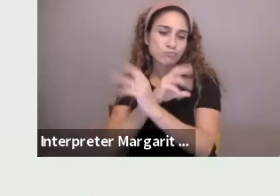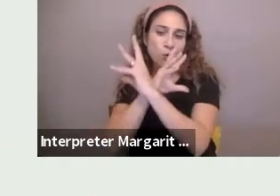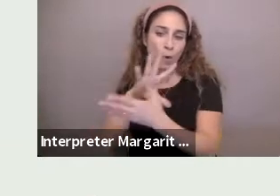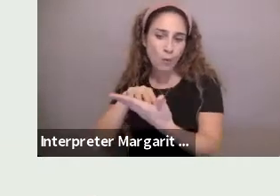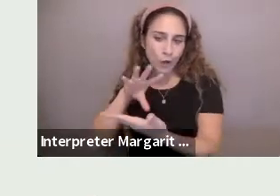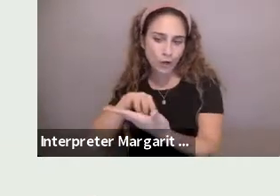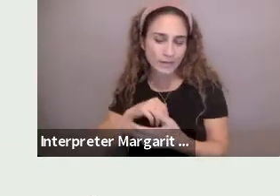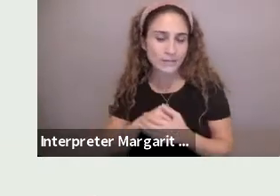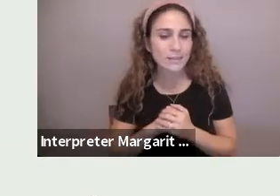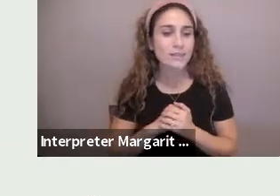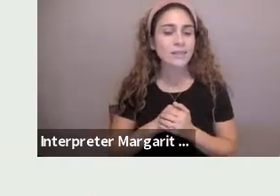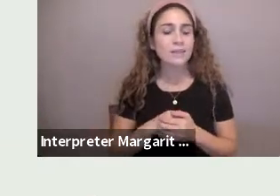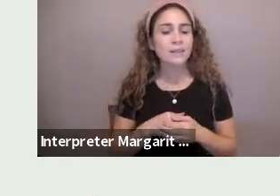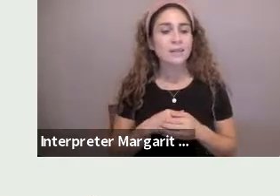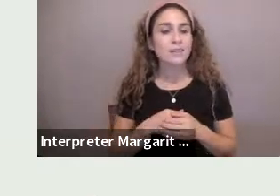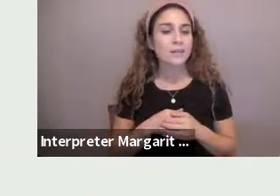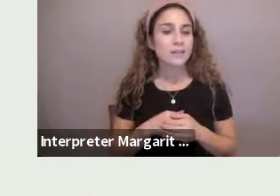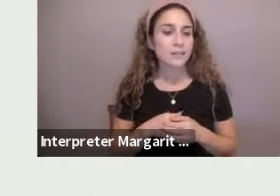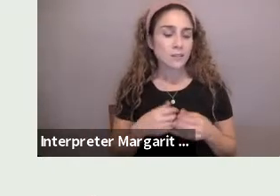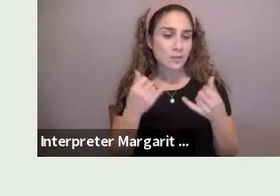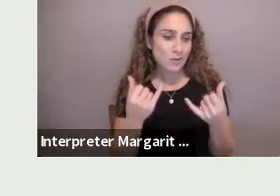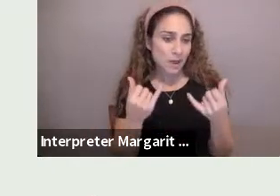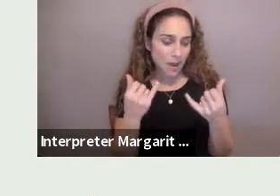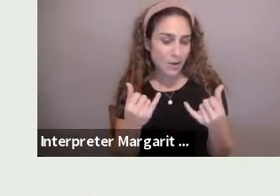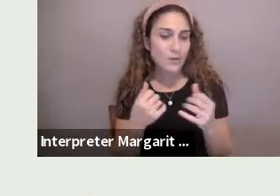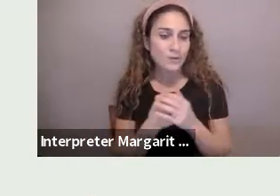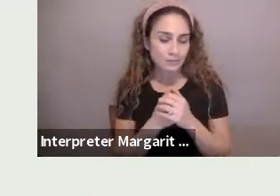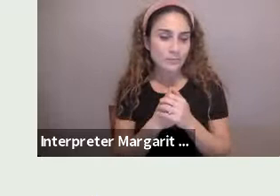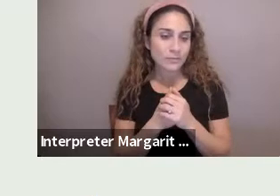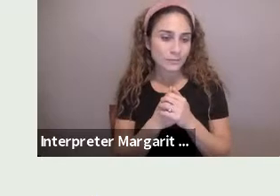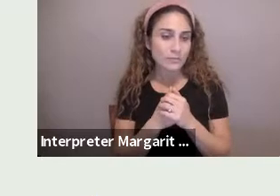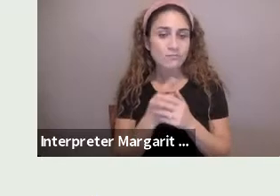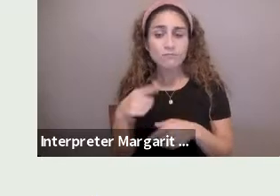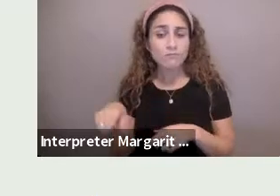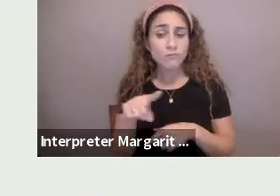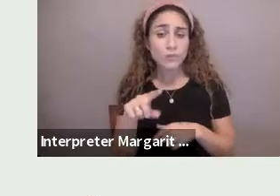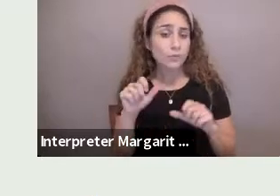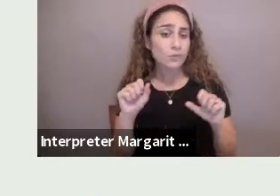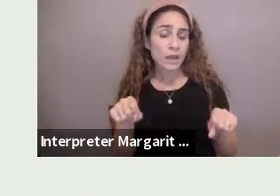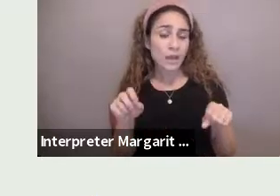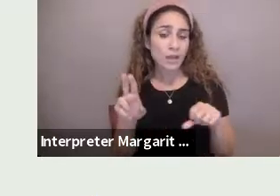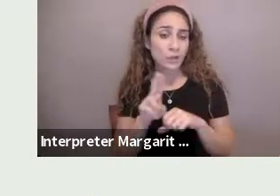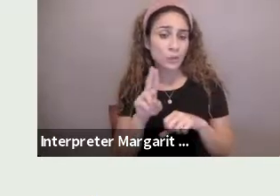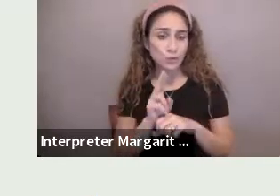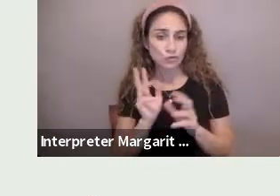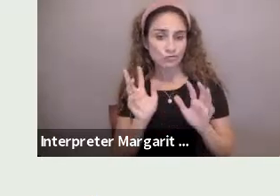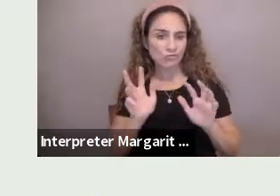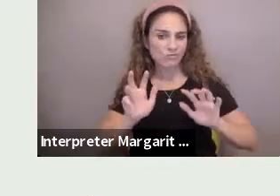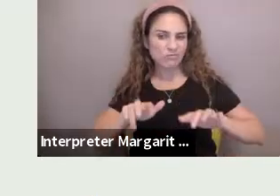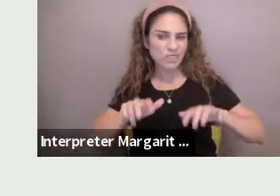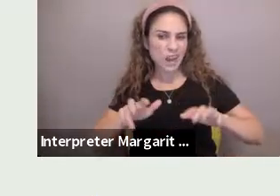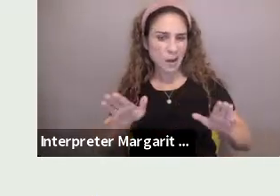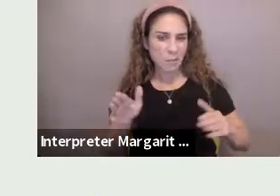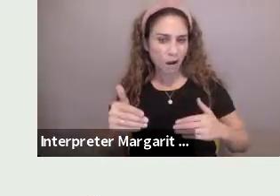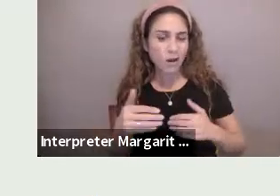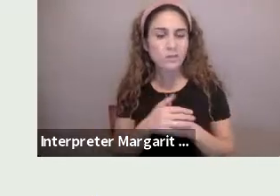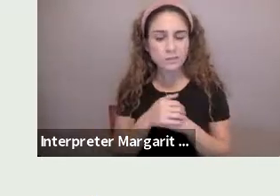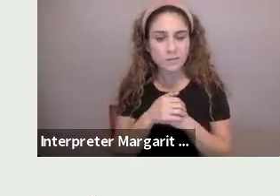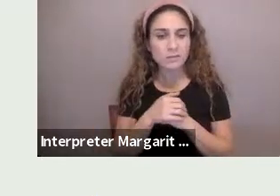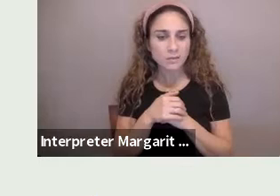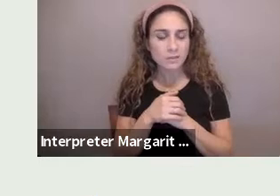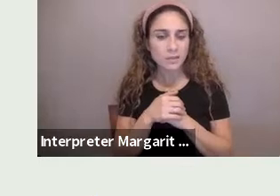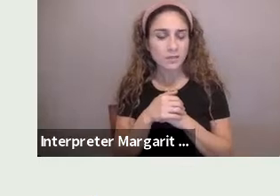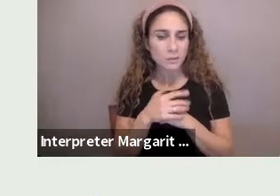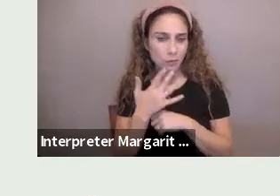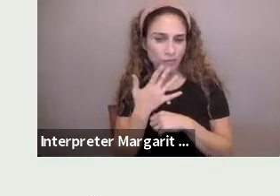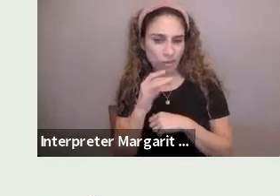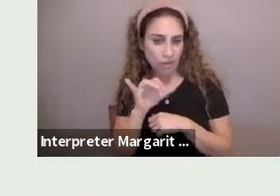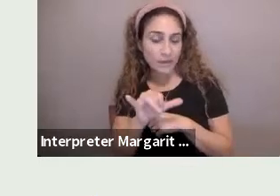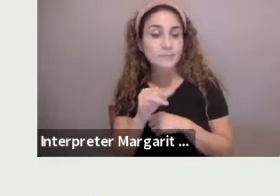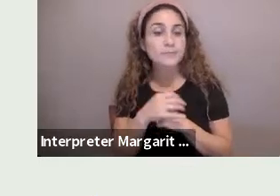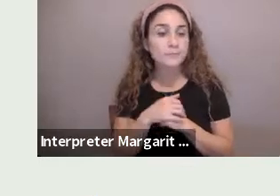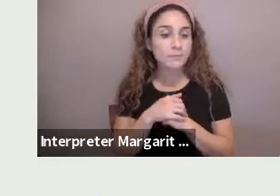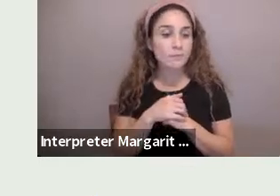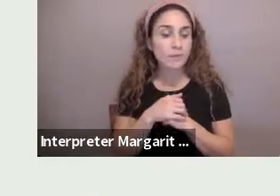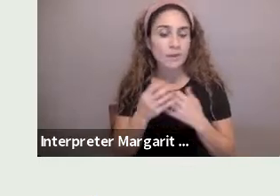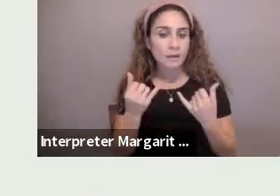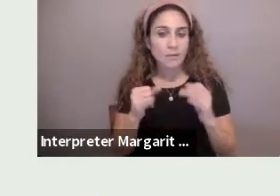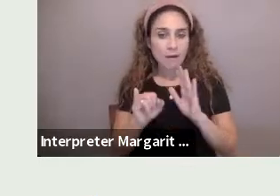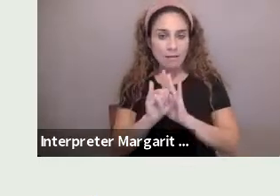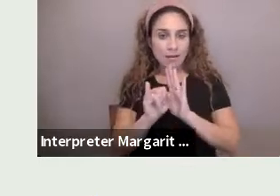Brian Boomer: So now it will put it to you. The group that we're presenting to you can feel free to use the the the chat box or the Q AMP a box, preferably the chat box and identify for your school county institution, what have you.